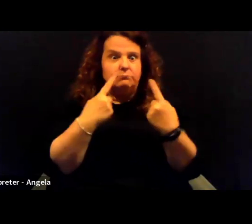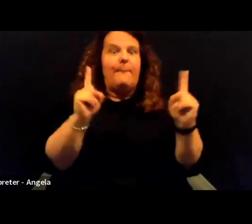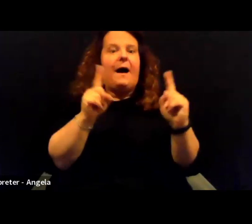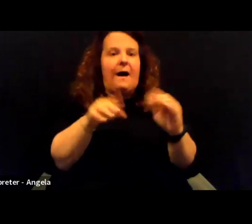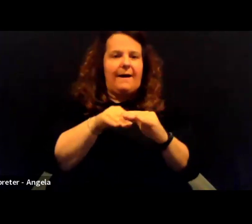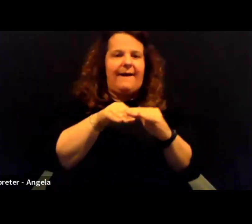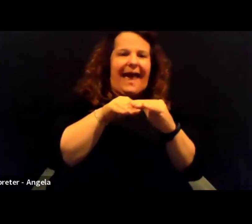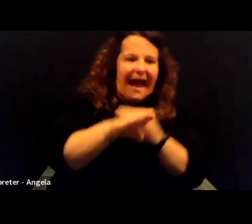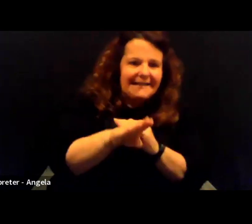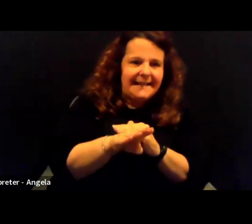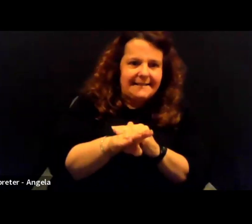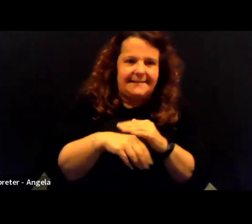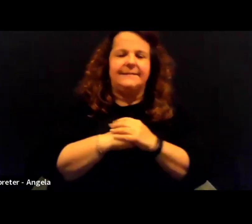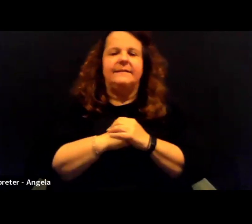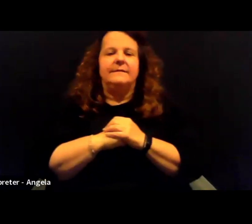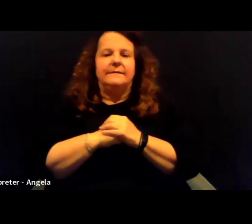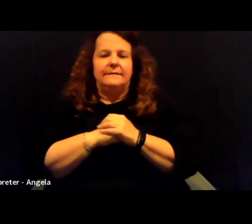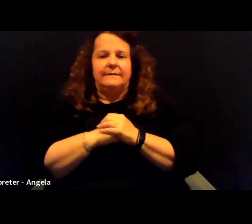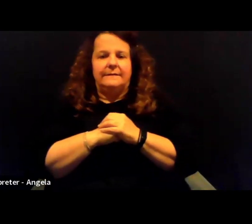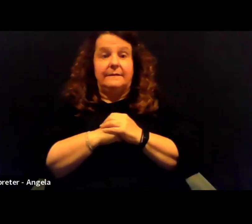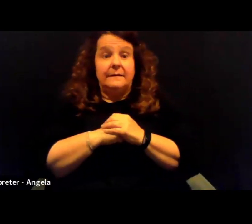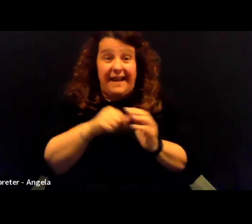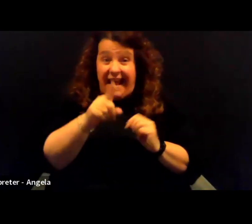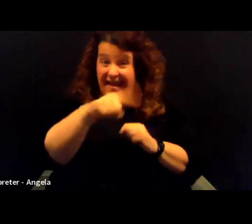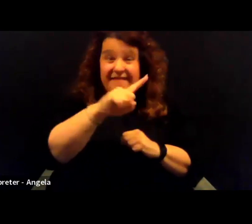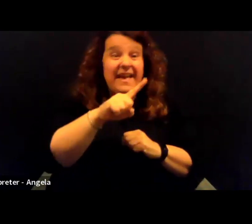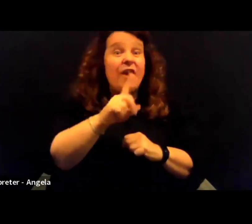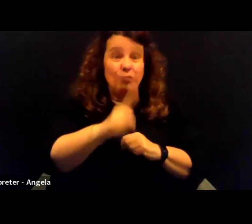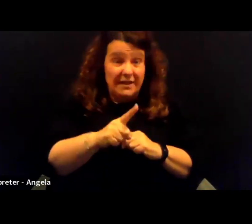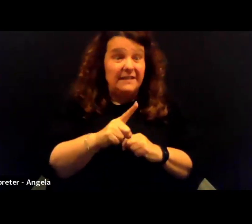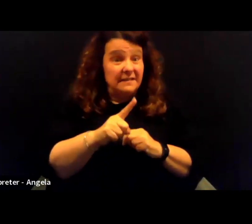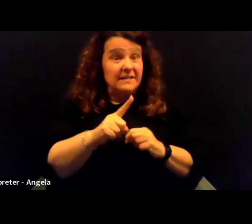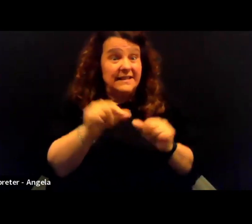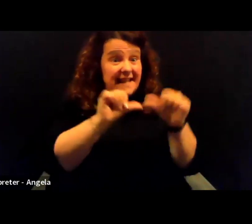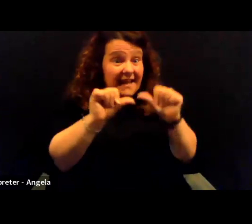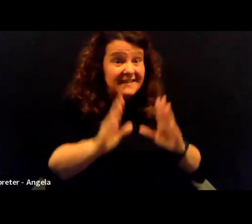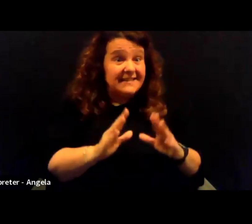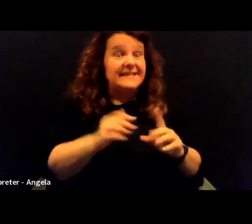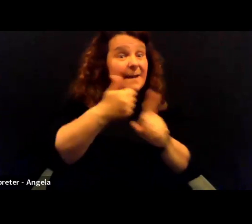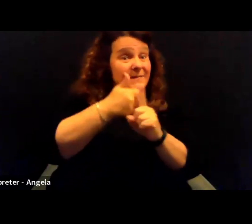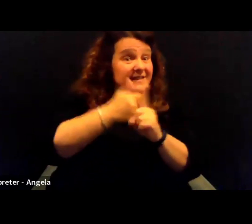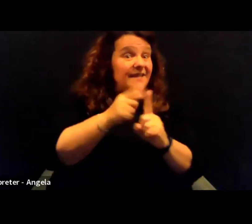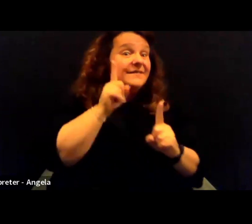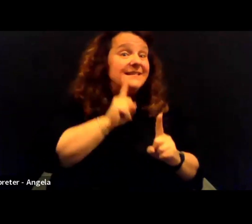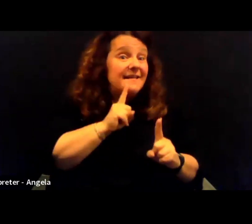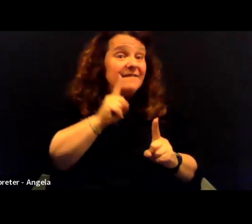To, and they're also real scientists. They're blind scientists. They're DeafBlind scientists. They're deaf sciences.